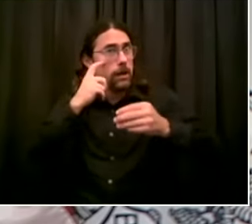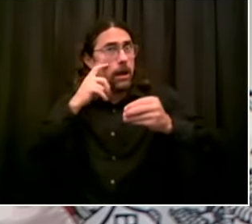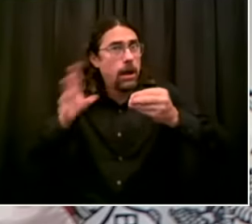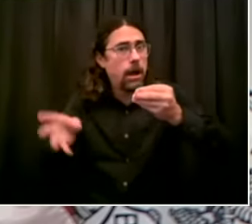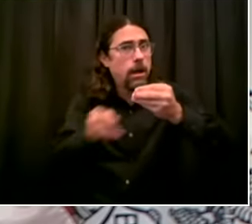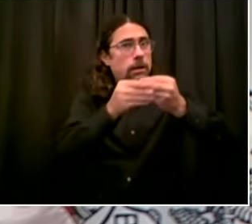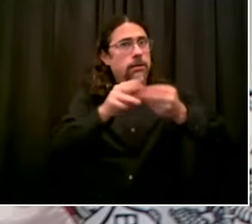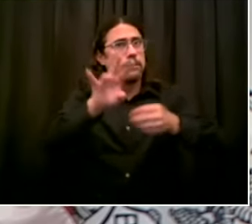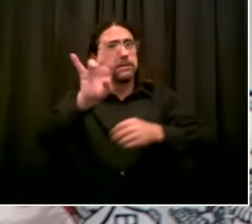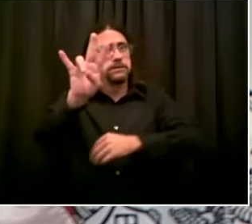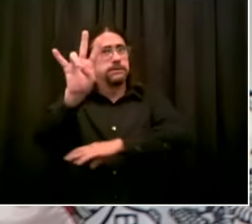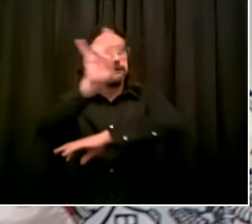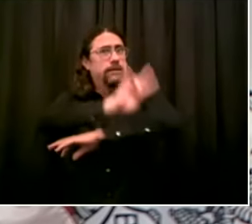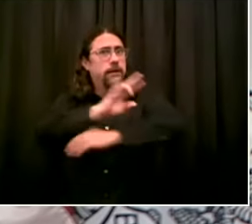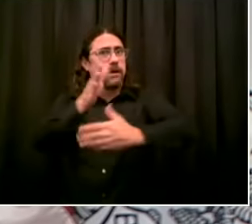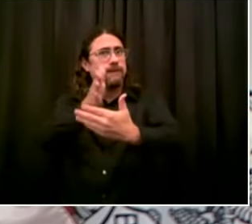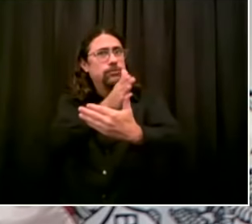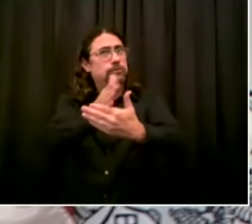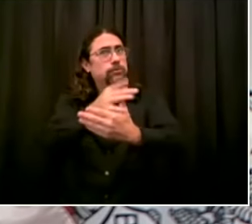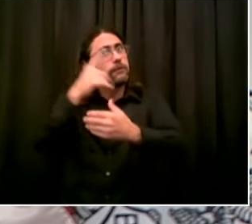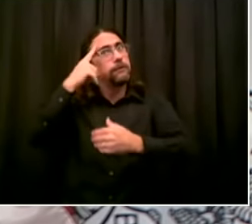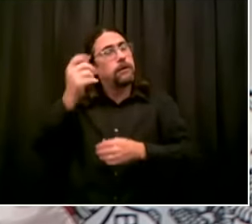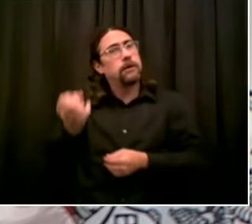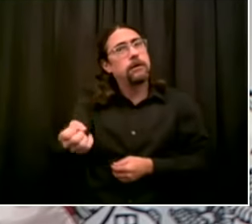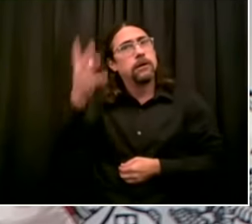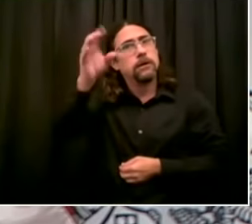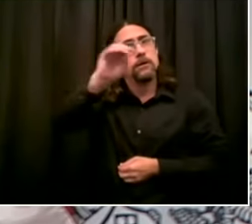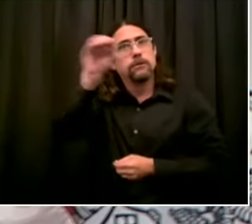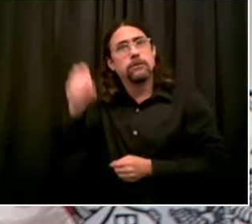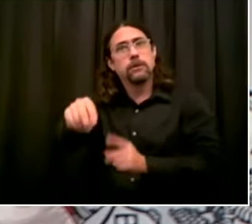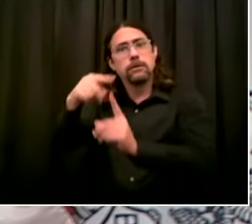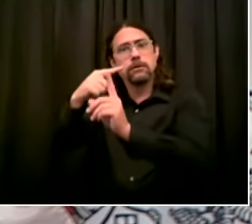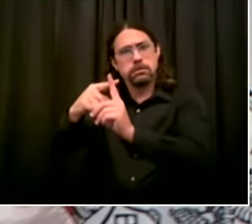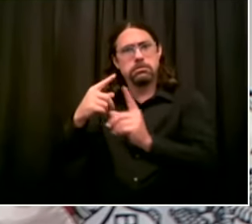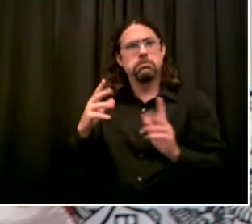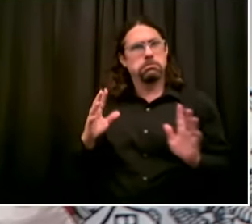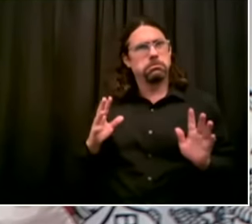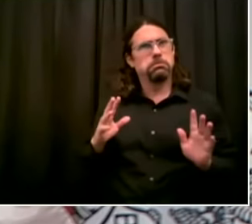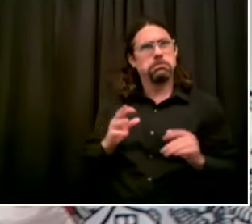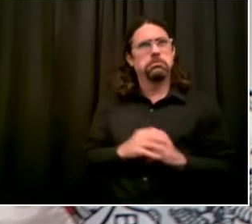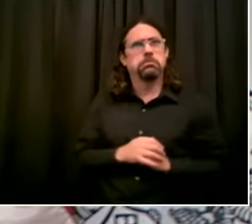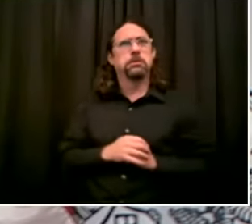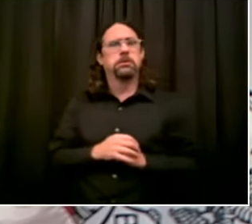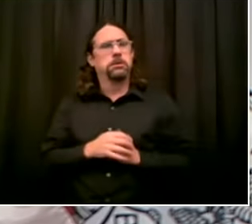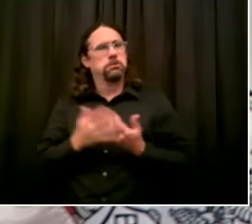TURNED HTE TIDE. I KNOW IT IS DIFFICULT BECAUSE THE TESTS THAT WE ARE SEEING